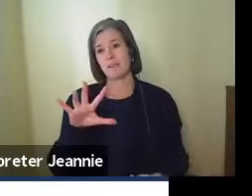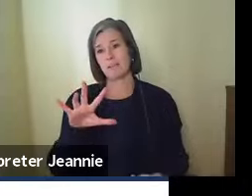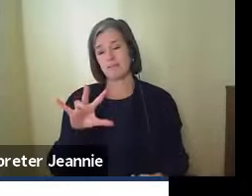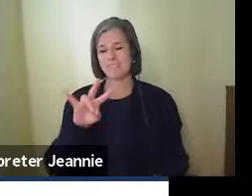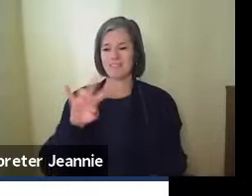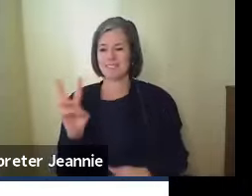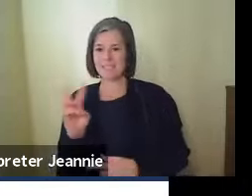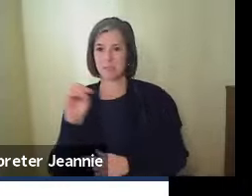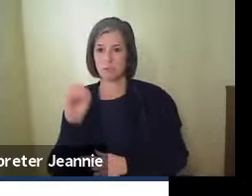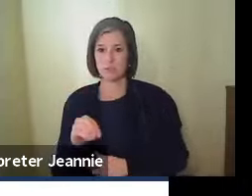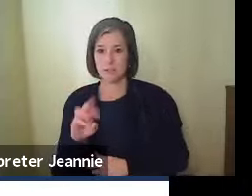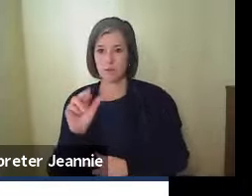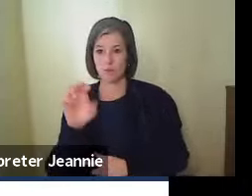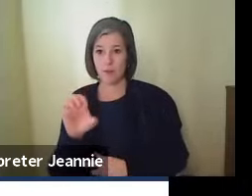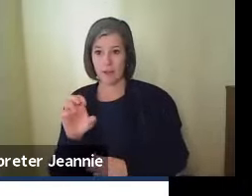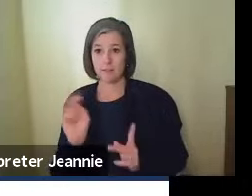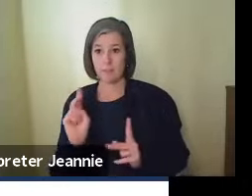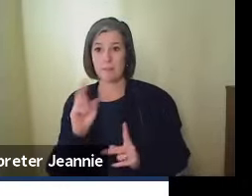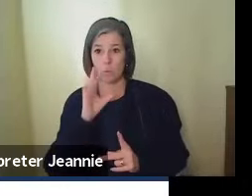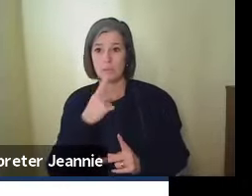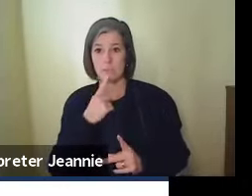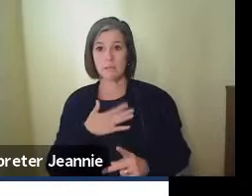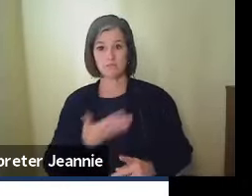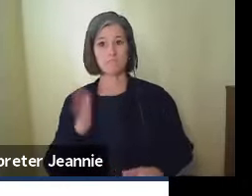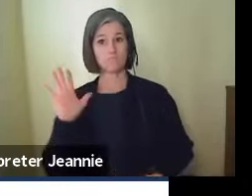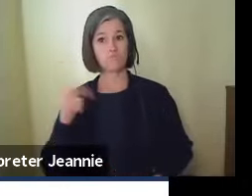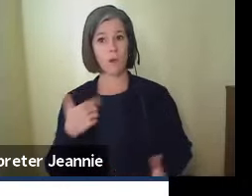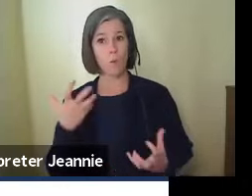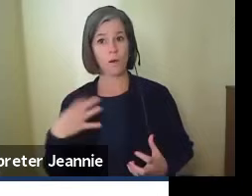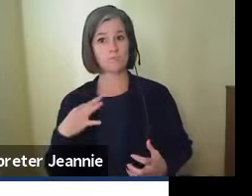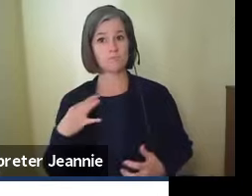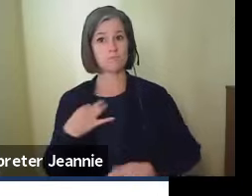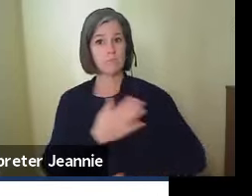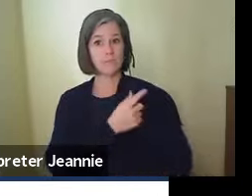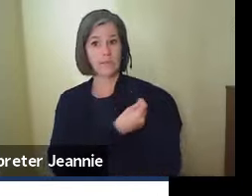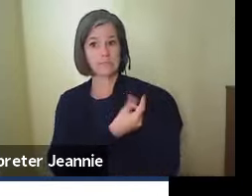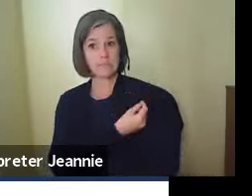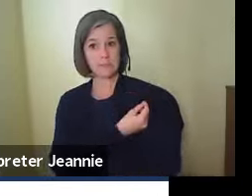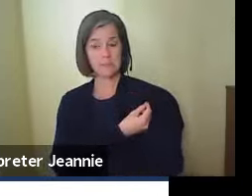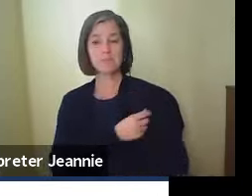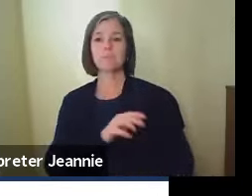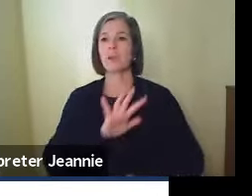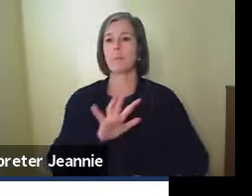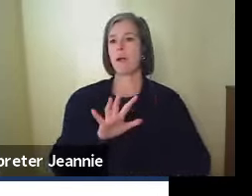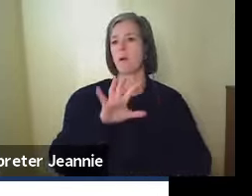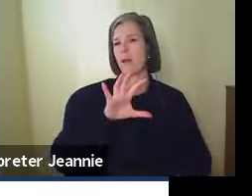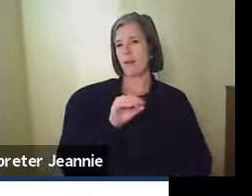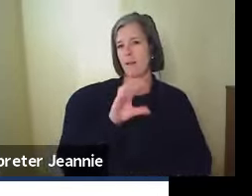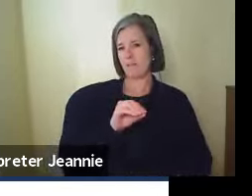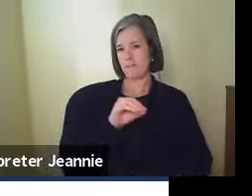people who say they will take the vaccine. We also have about half maybe a little bit less than halfs 46.5%